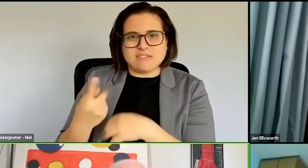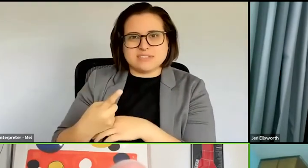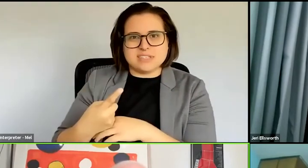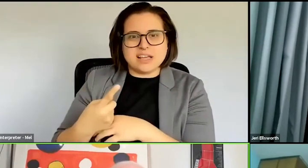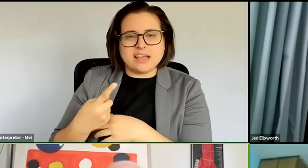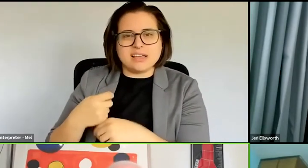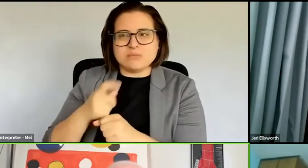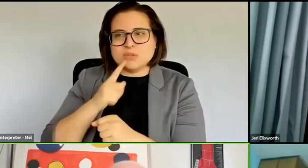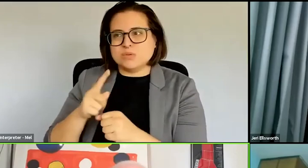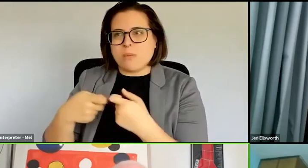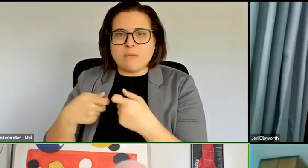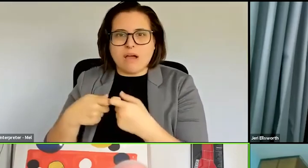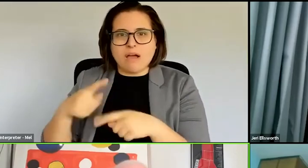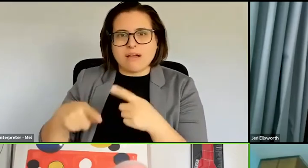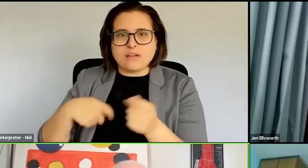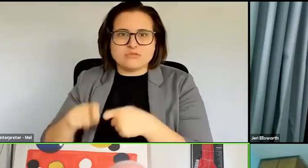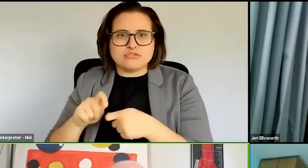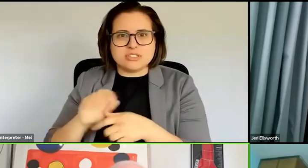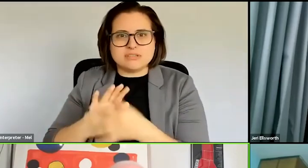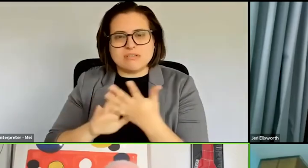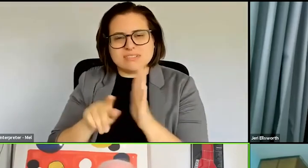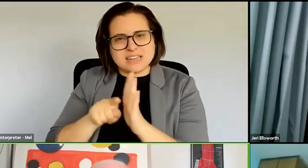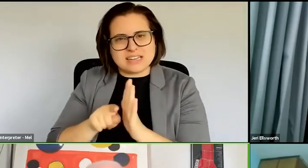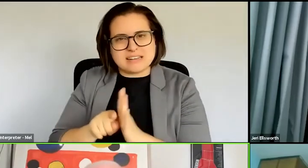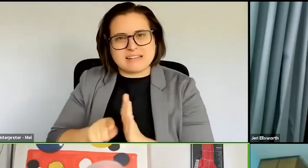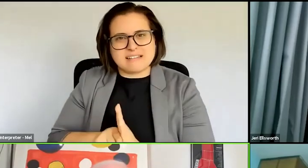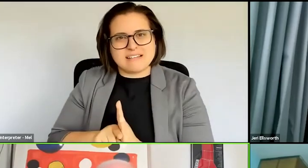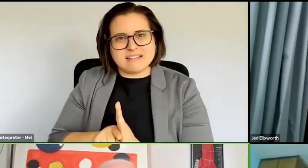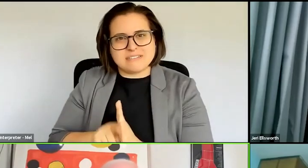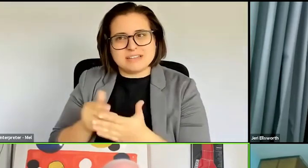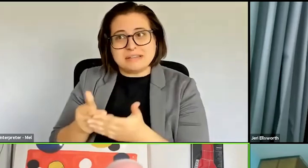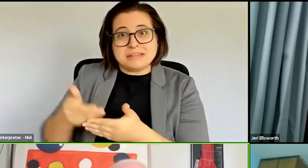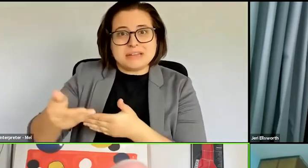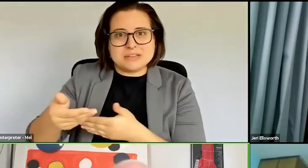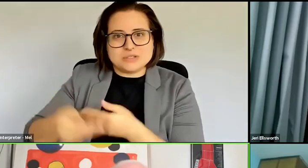something that the focus group working on the next generation of blackberry came up with,